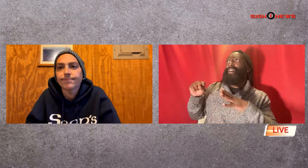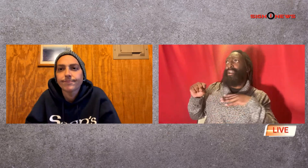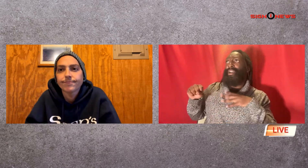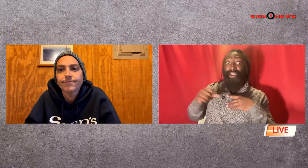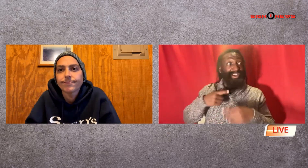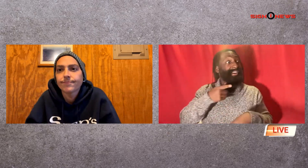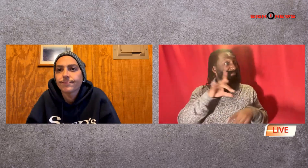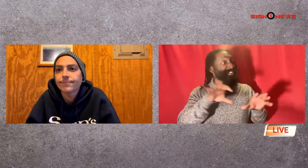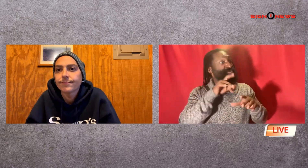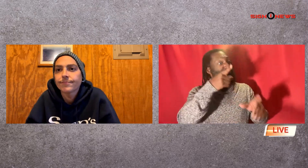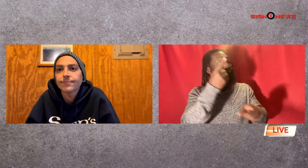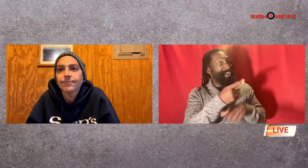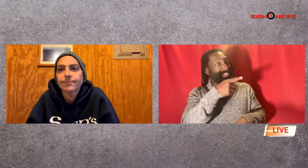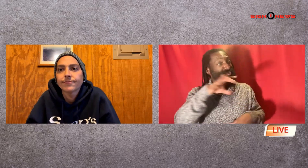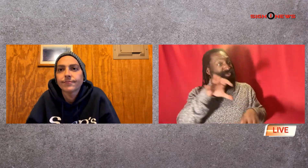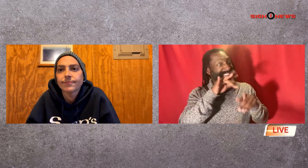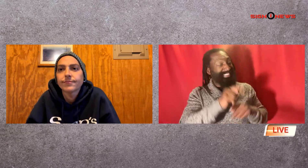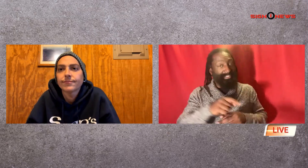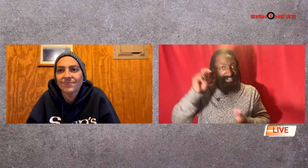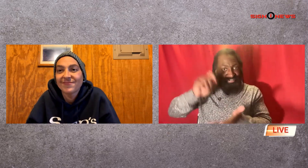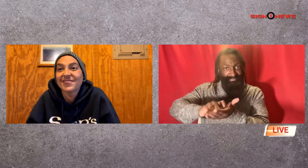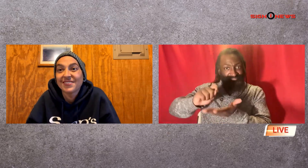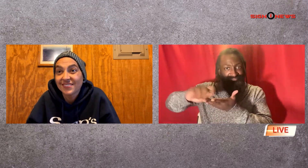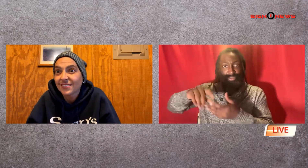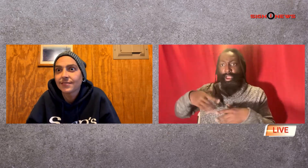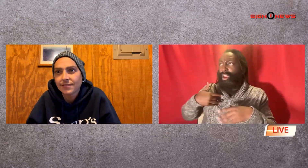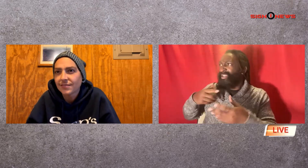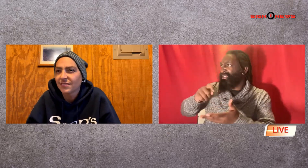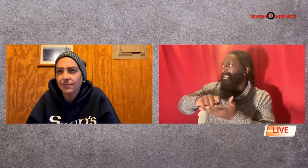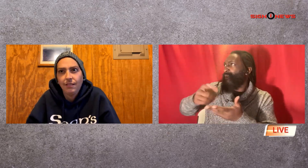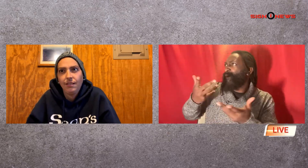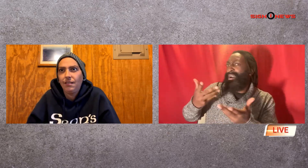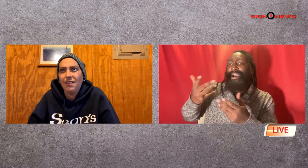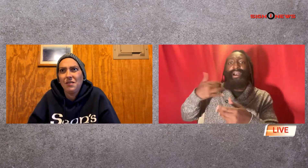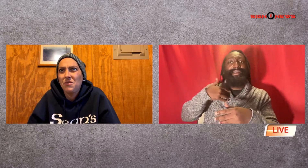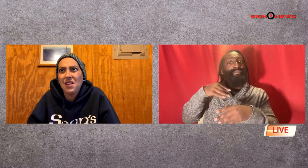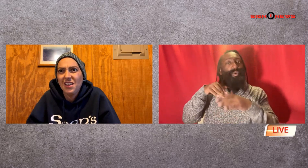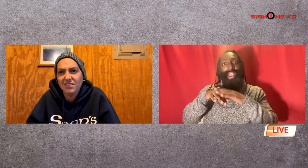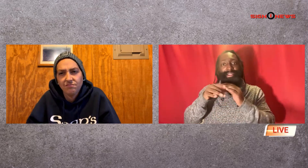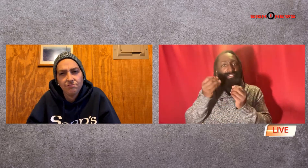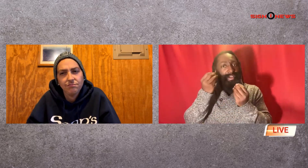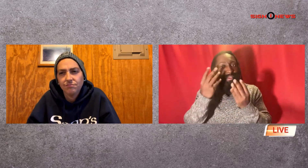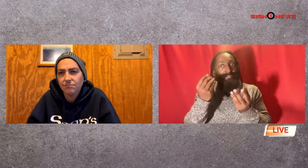his head and so he said you did it right and he wrote it down he signed it and he had no